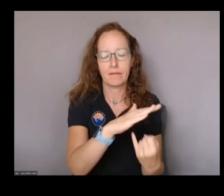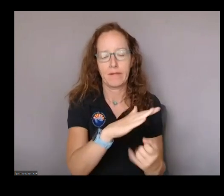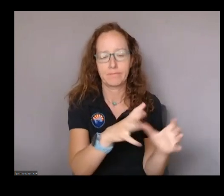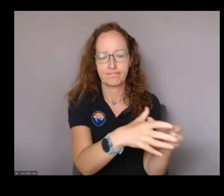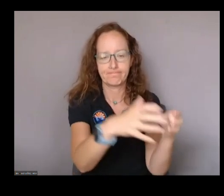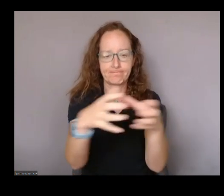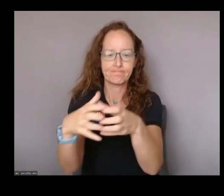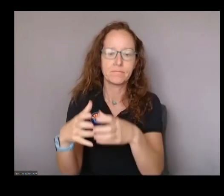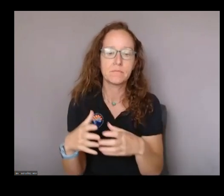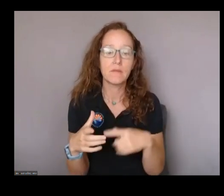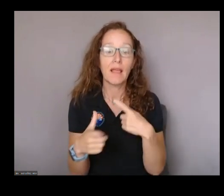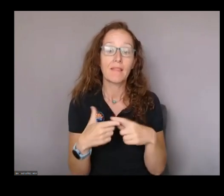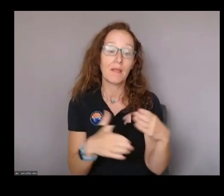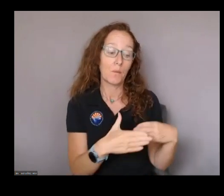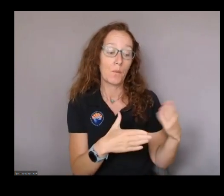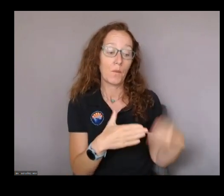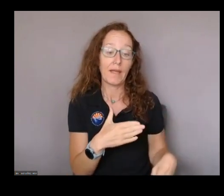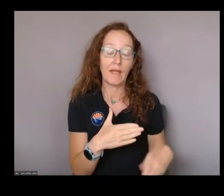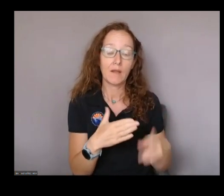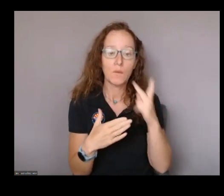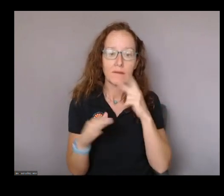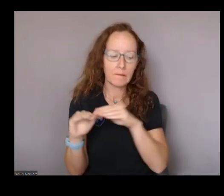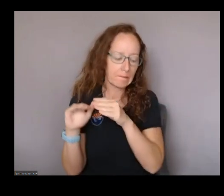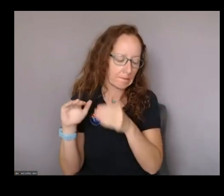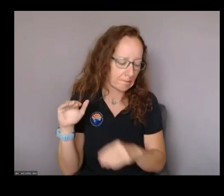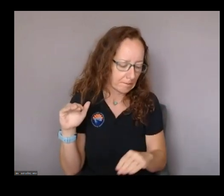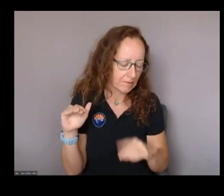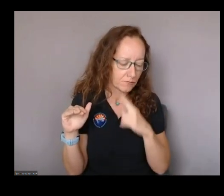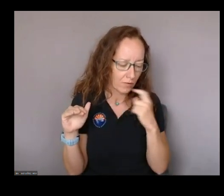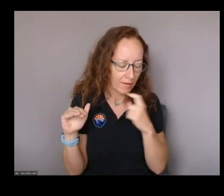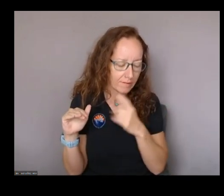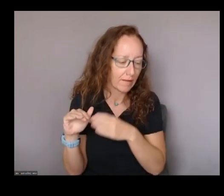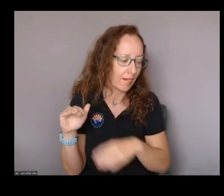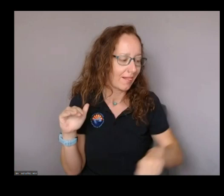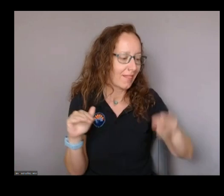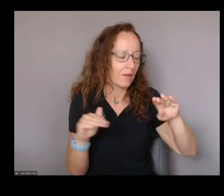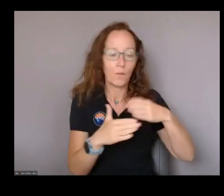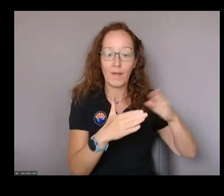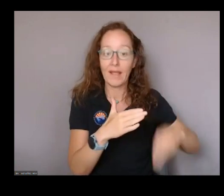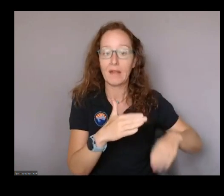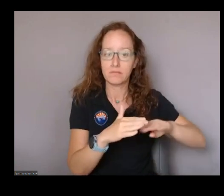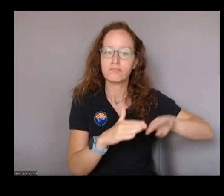back up. So with that, we're increasing moisture once again, and we're going to be increasing our shower and